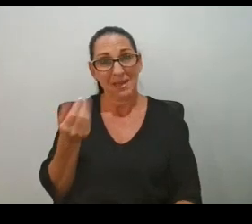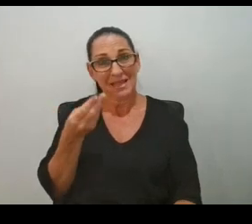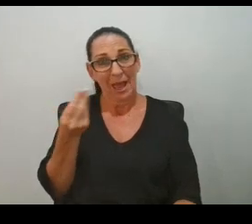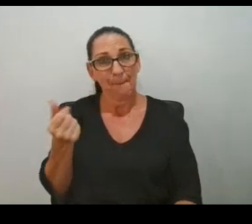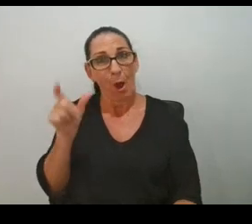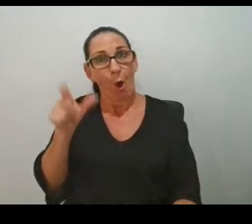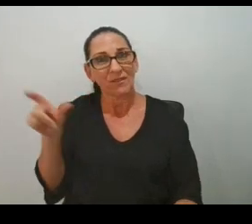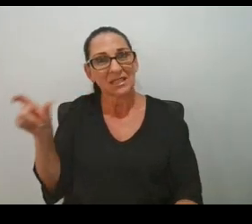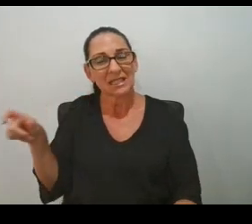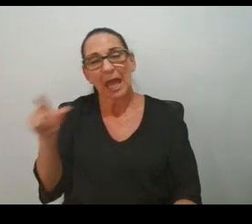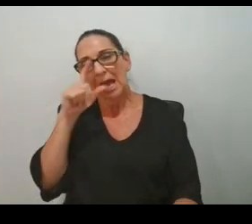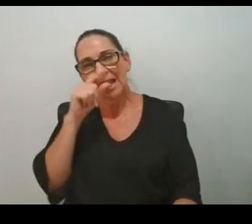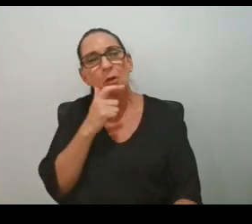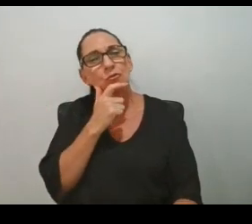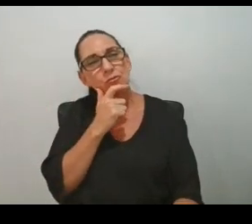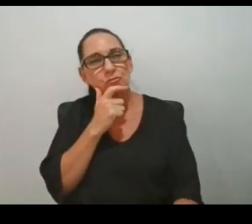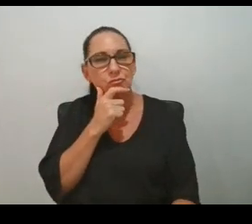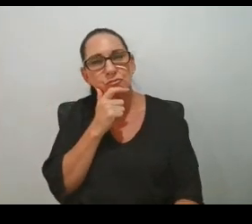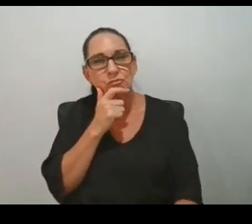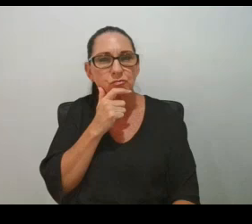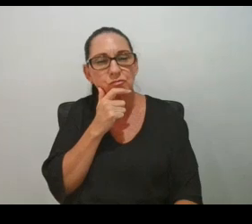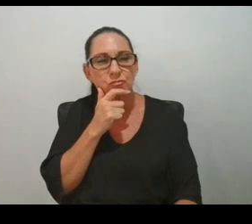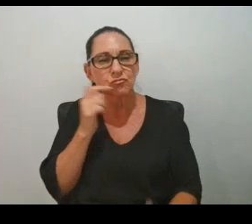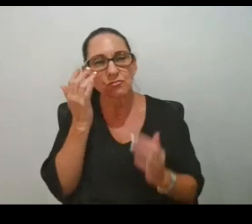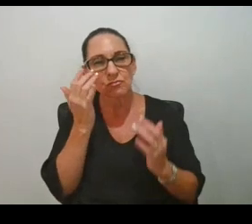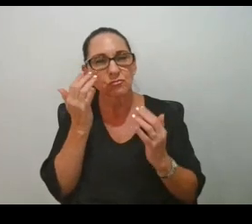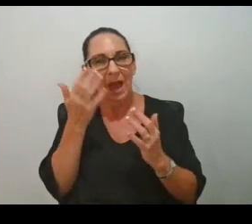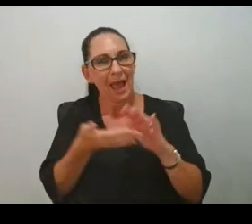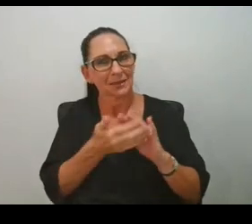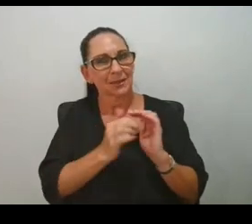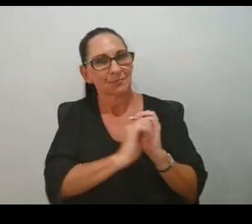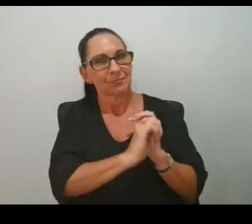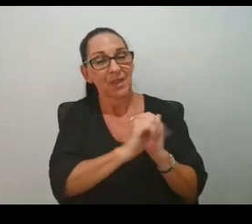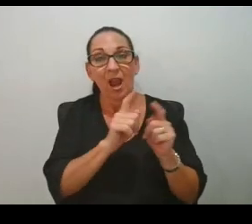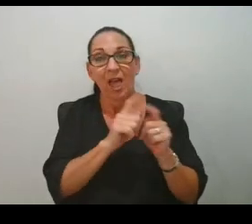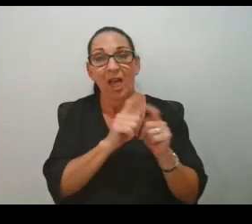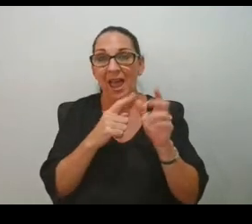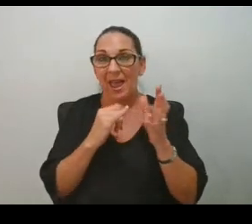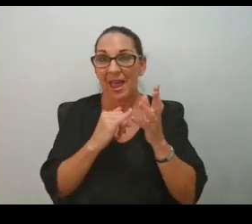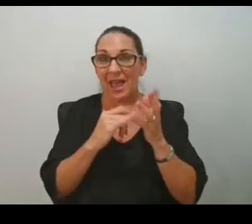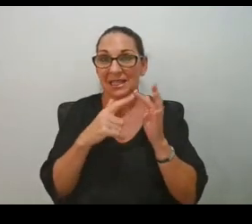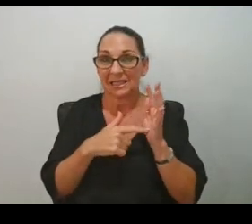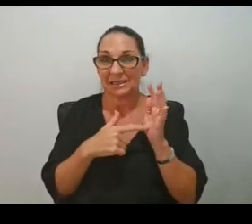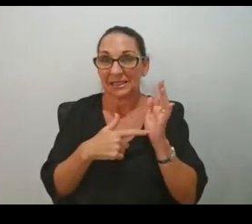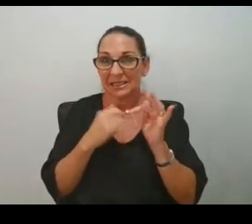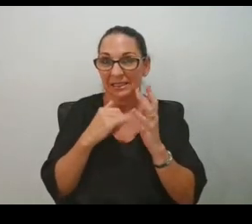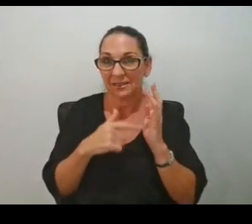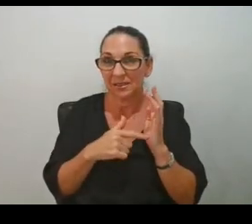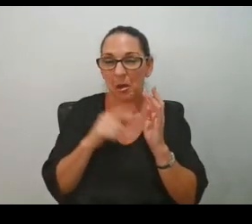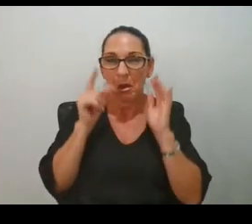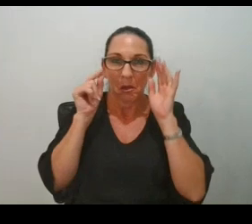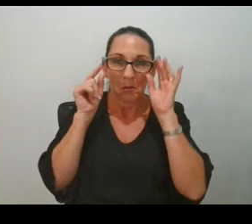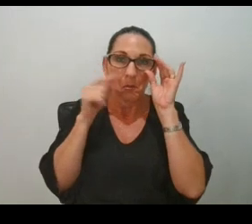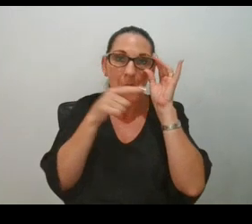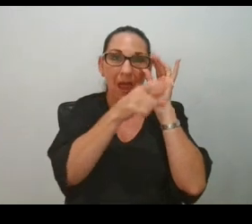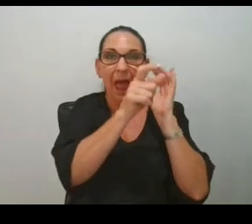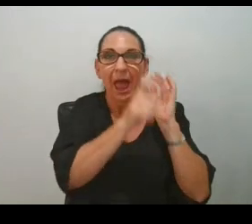about so for instance um under our assets test if there is an applicant who um doesn't meet the